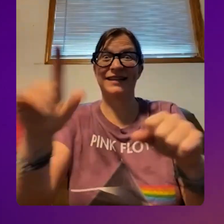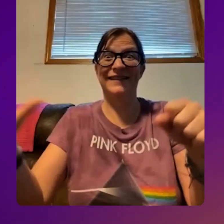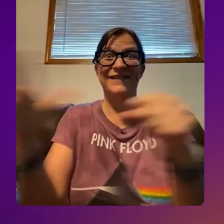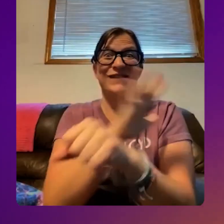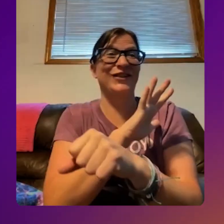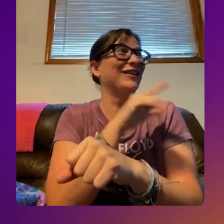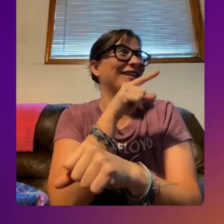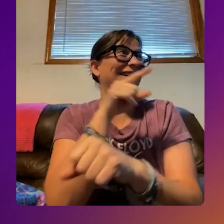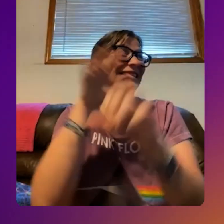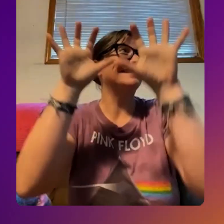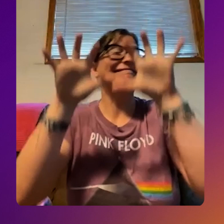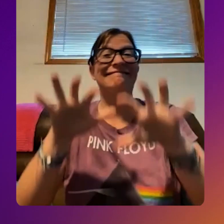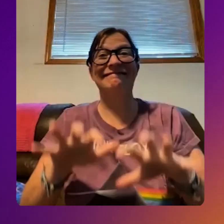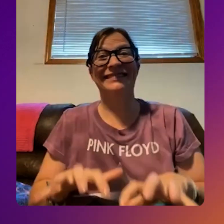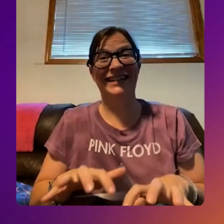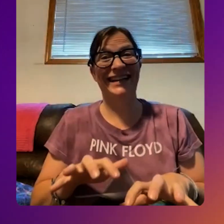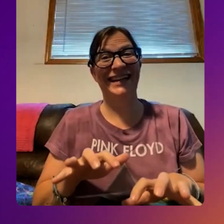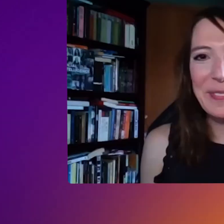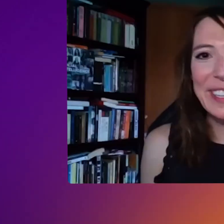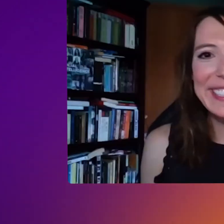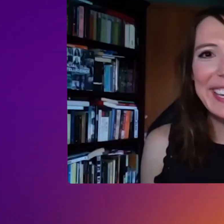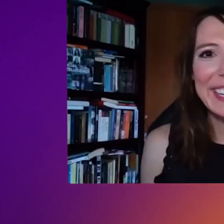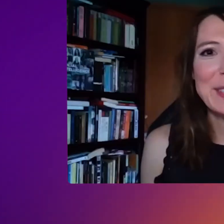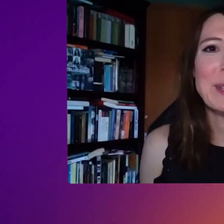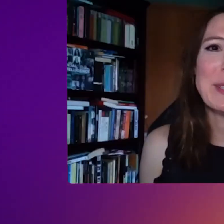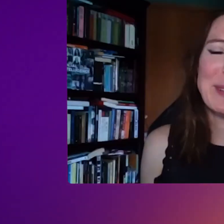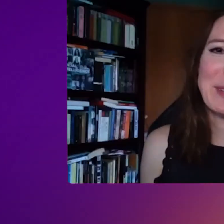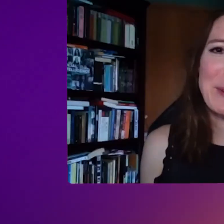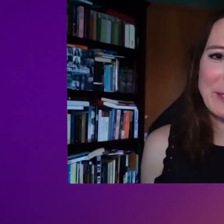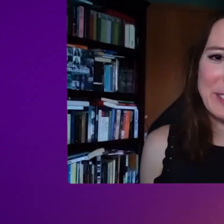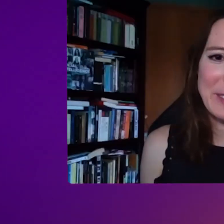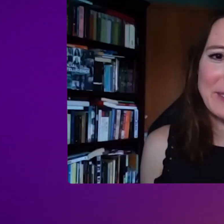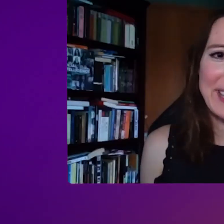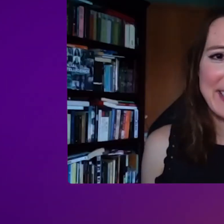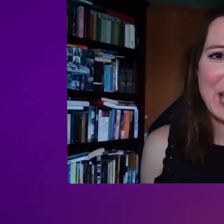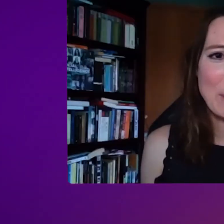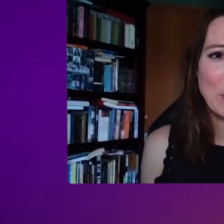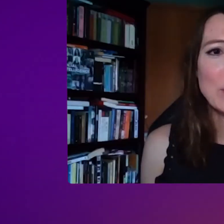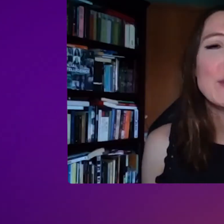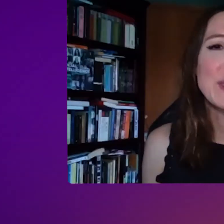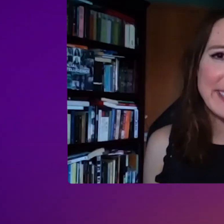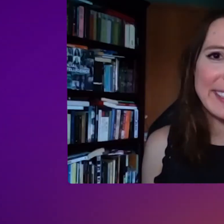My bookshelf is quite full. What has worked really well for you in the app or what do you like